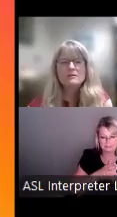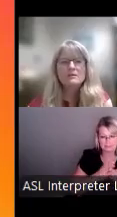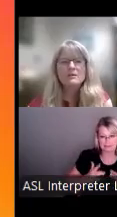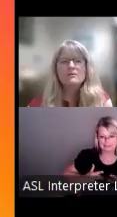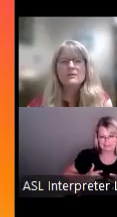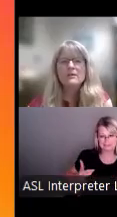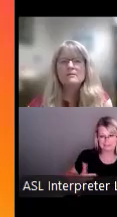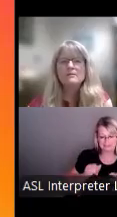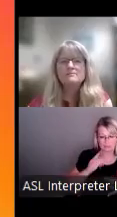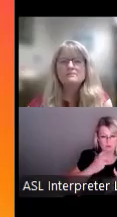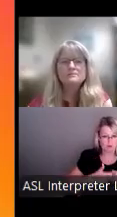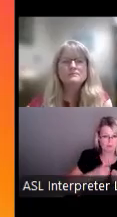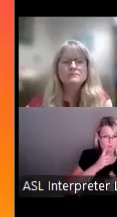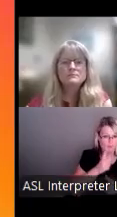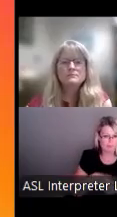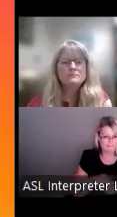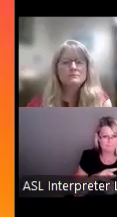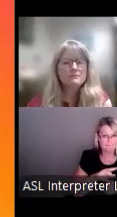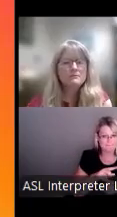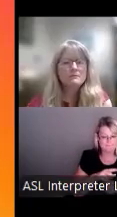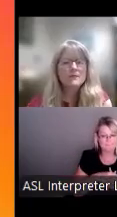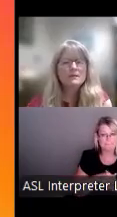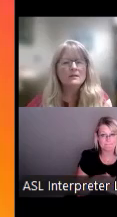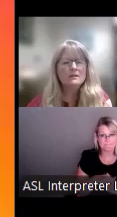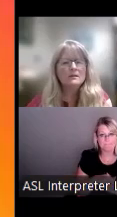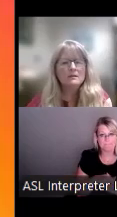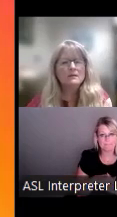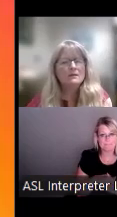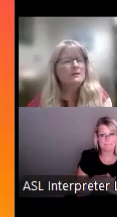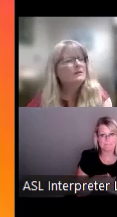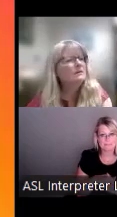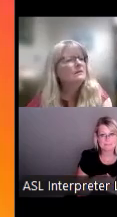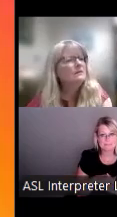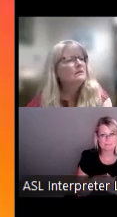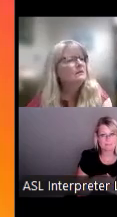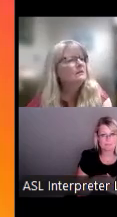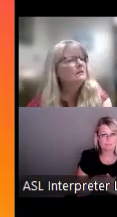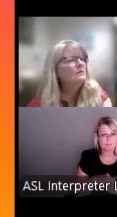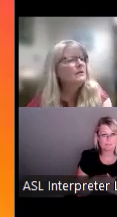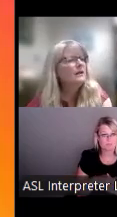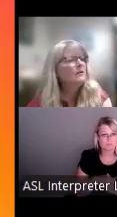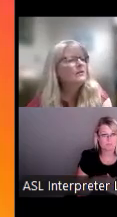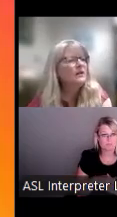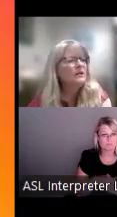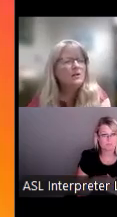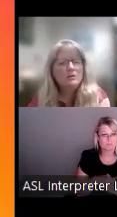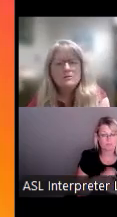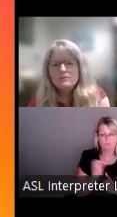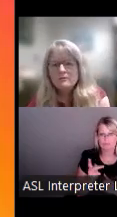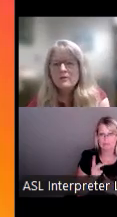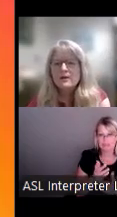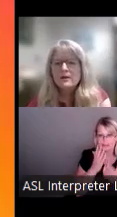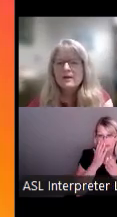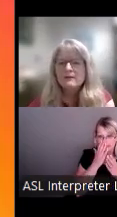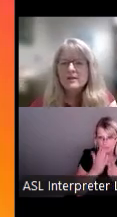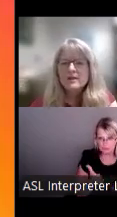were difficult for them. Okay. Well, thank you for giving me